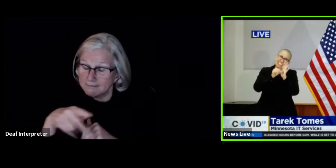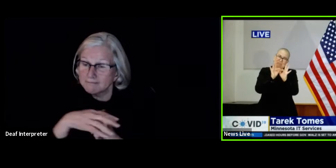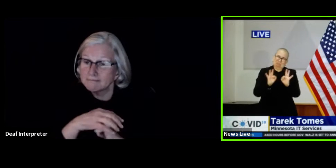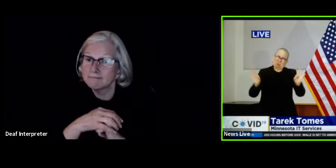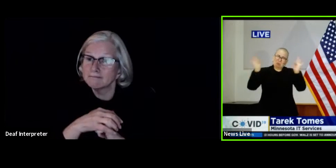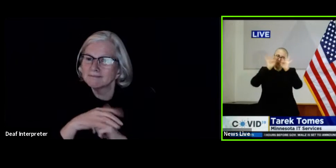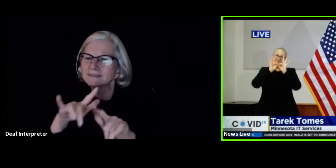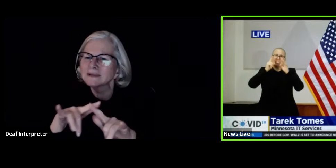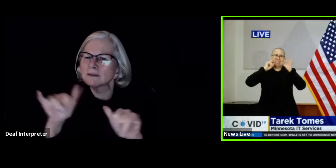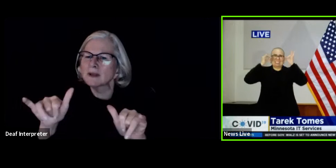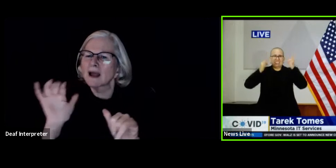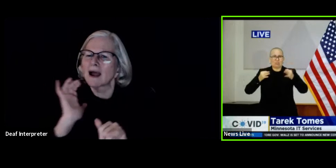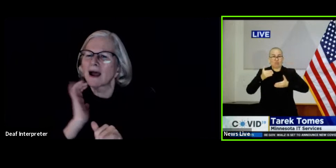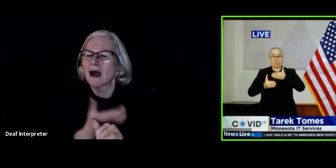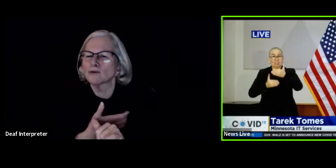OR PEOPLE THAT WE DON'T KNOW.